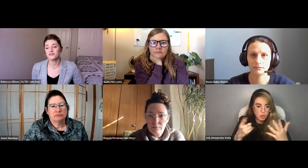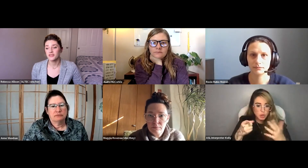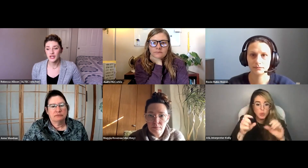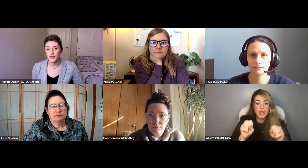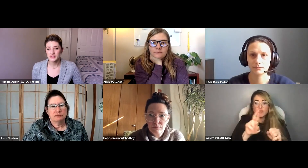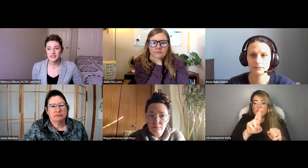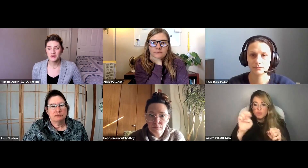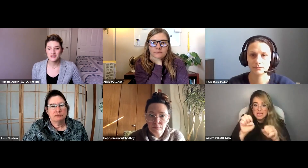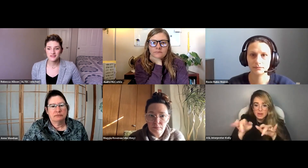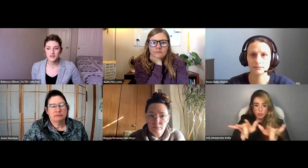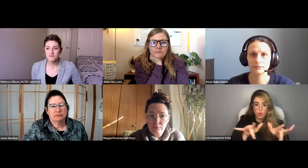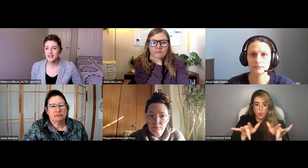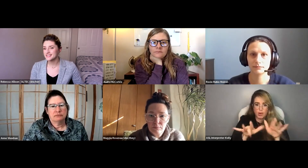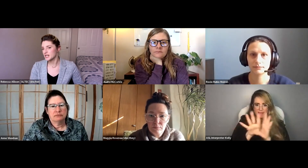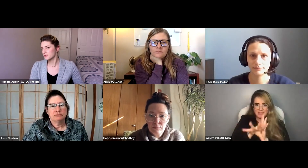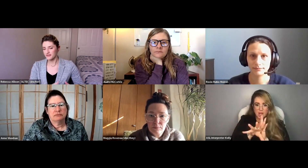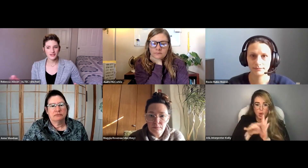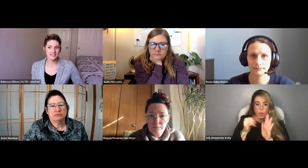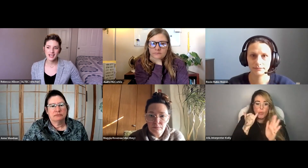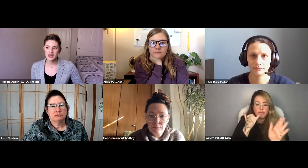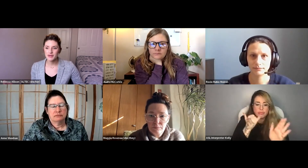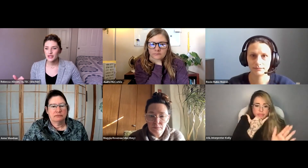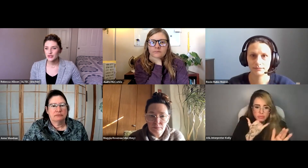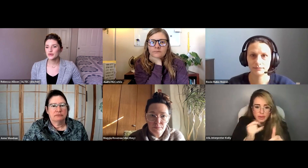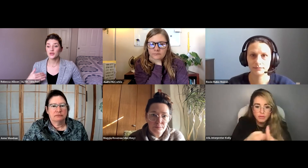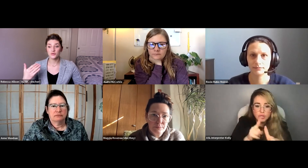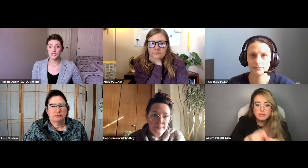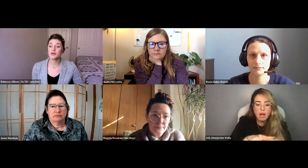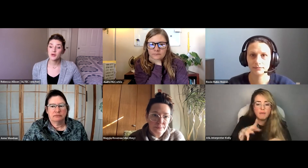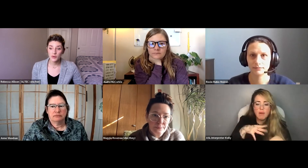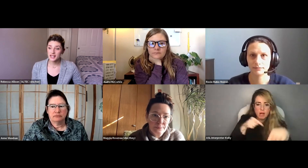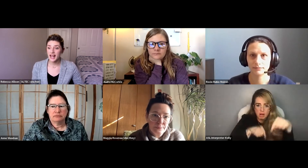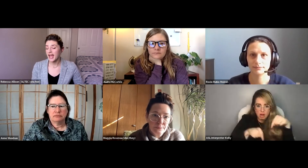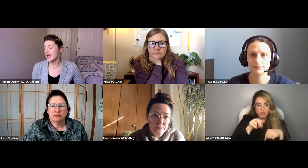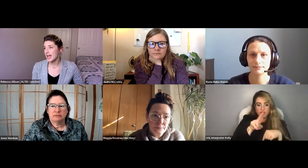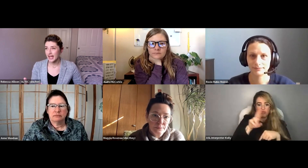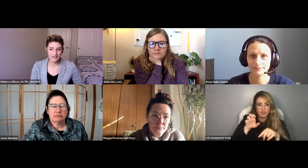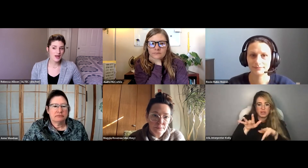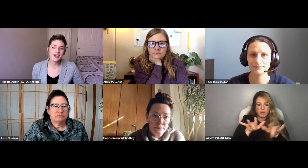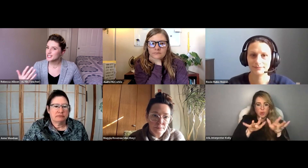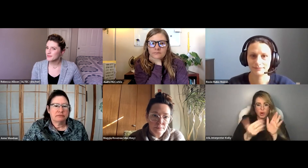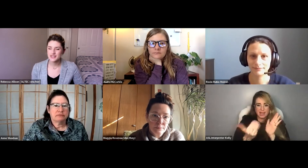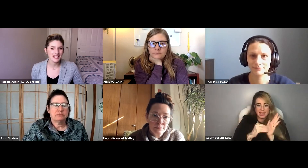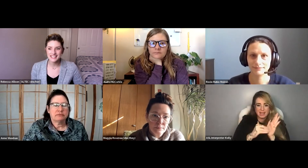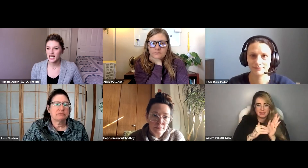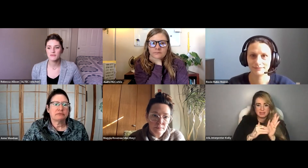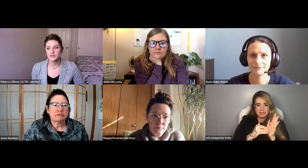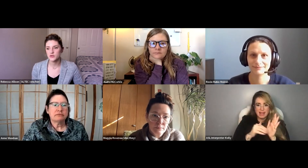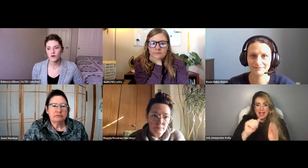video so if you messed up the first time you can re-record it ad nauseum as many times as you want